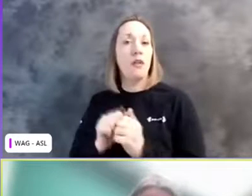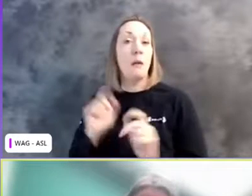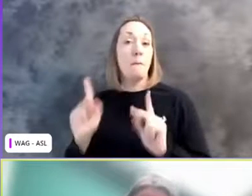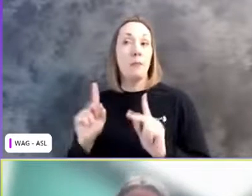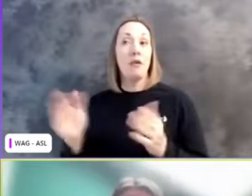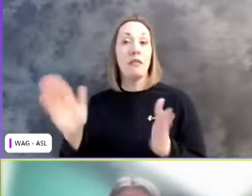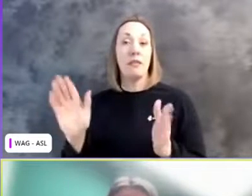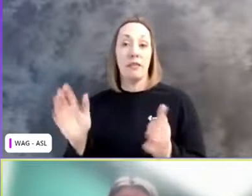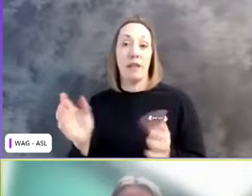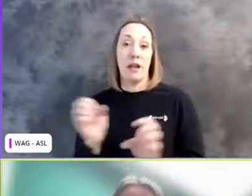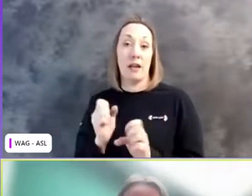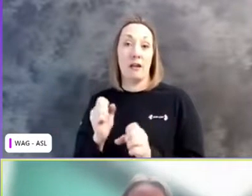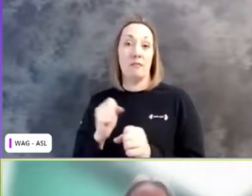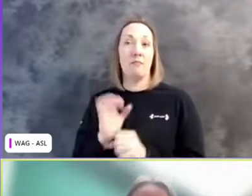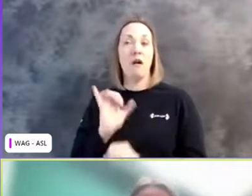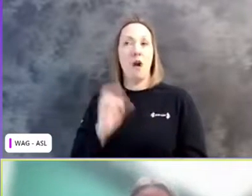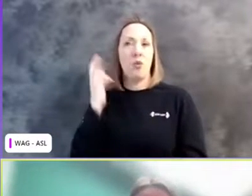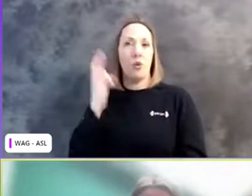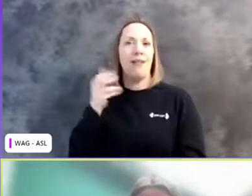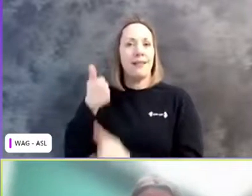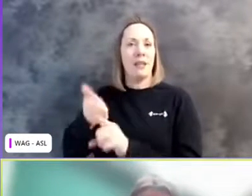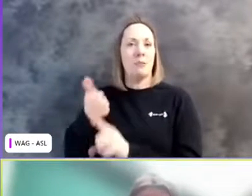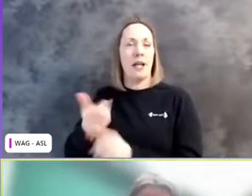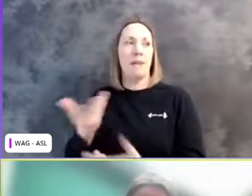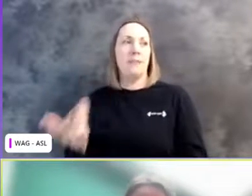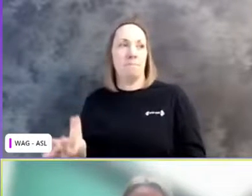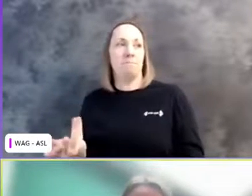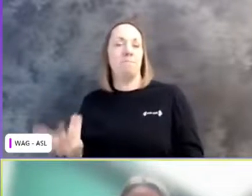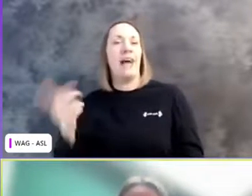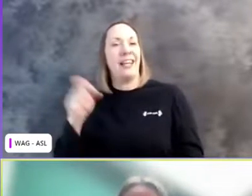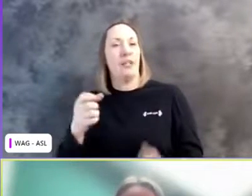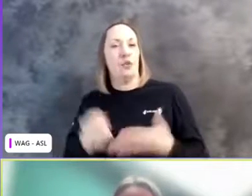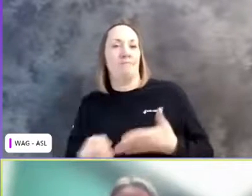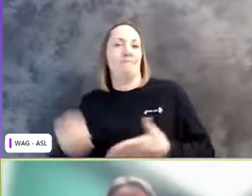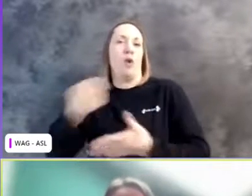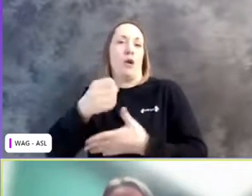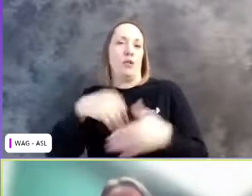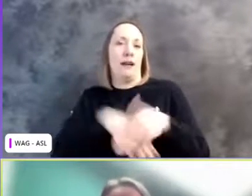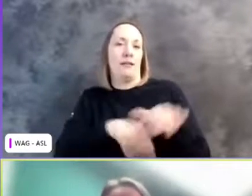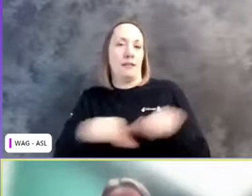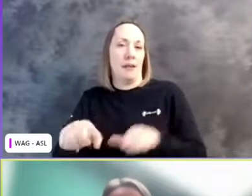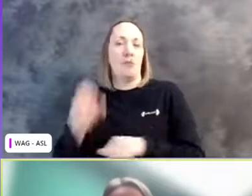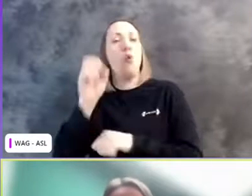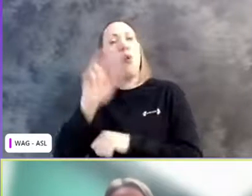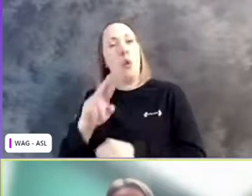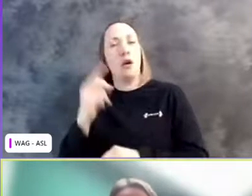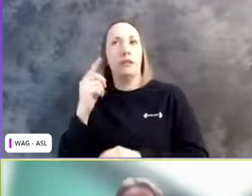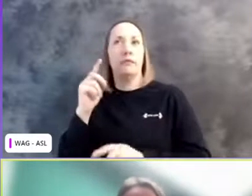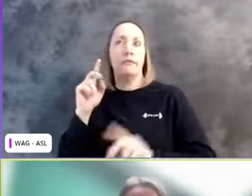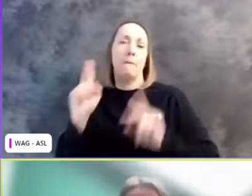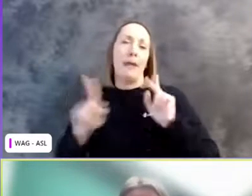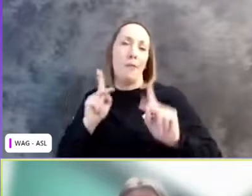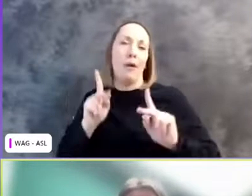for myself as someone focused on accessibility. The clients I work with are people that have made the realization